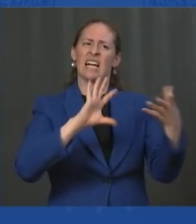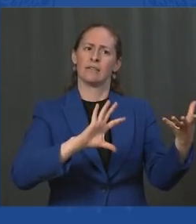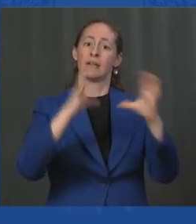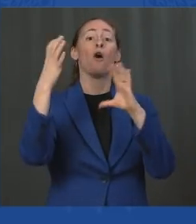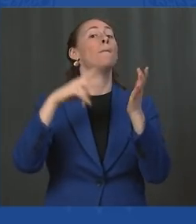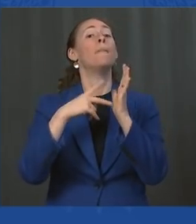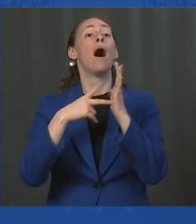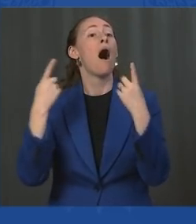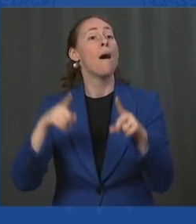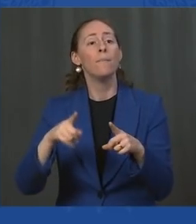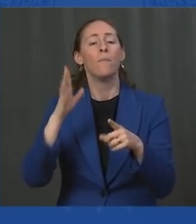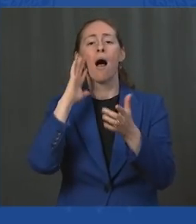for those who have been displaced.